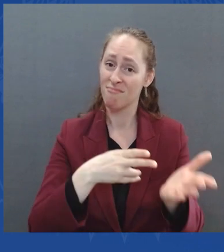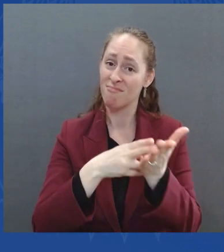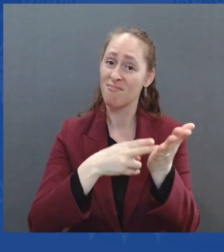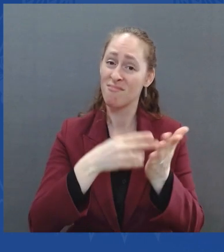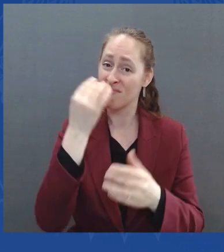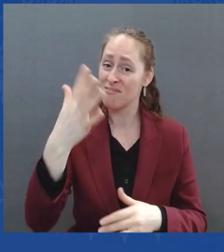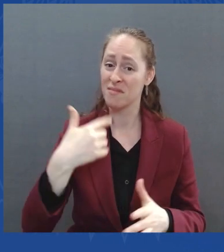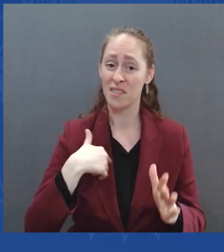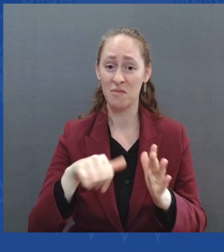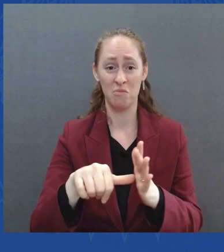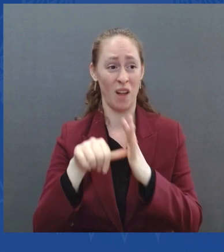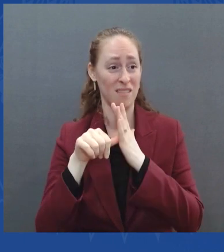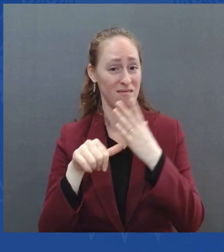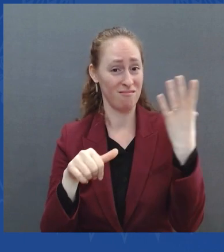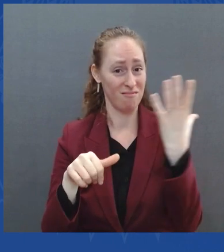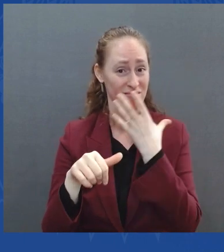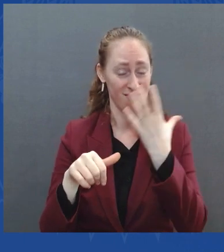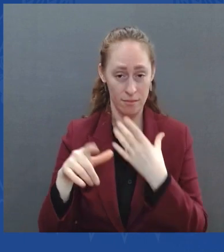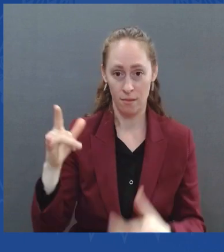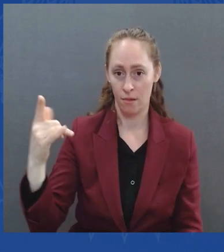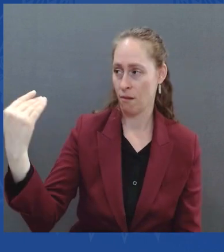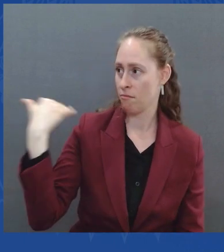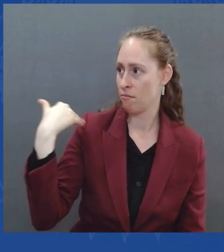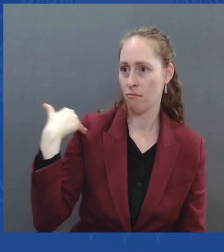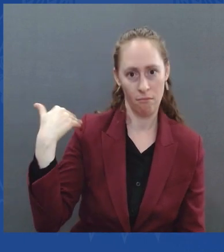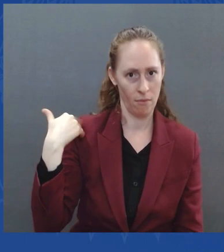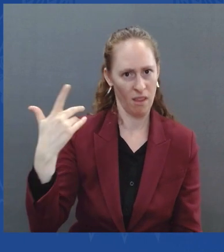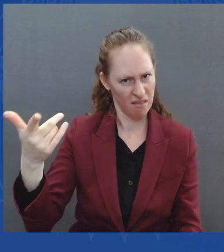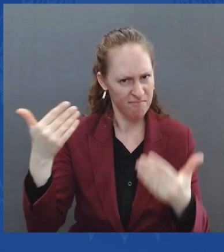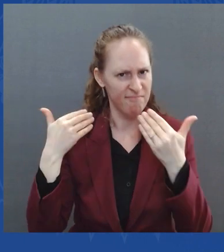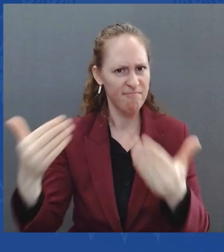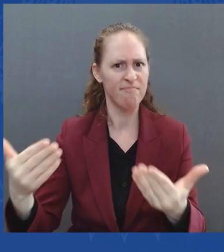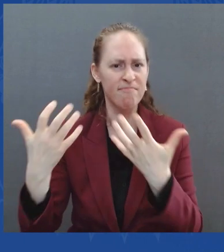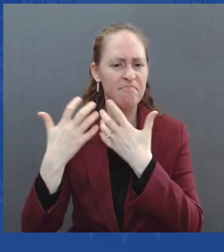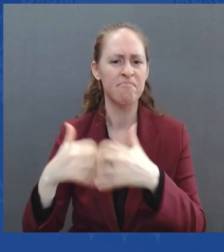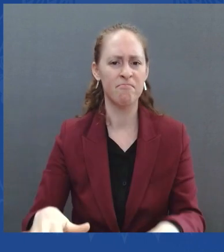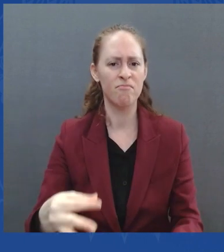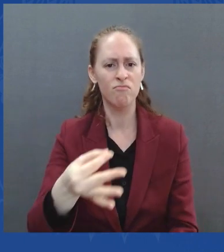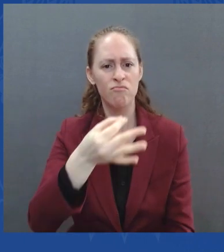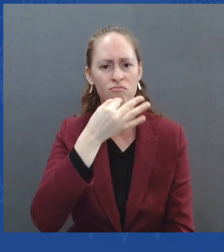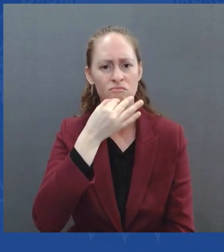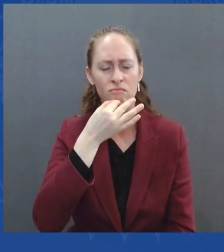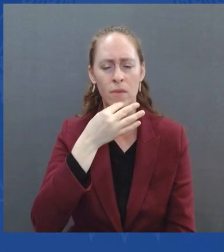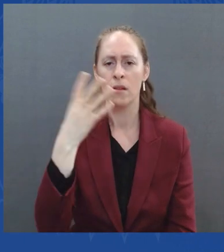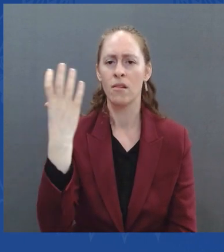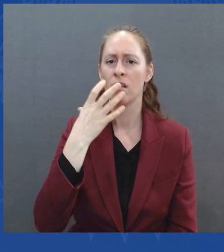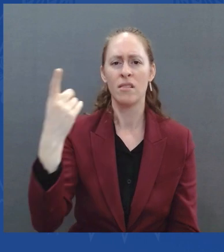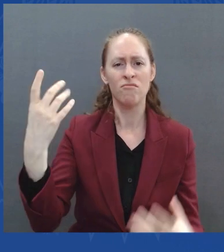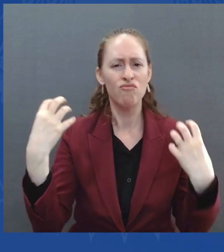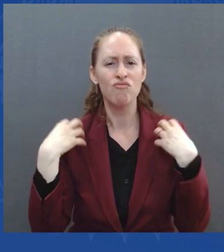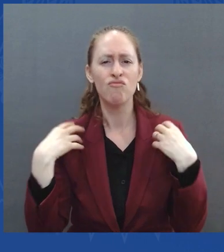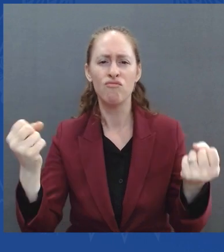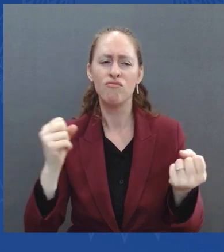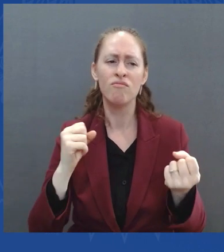And it's continuing the truly heroic service that they provided throughout this pandemic. When everyone was worried about --